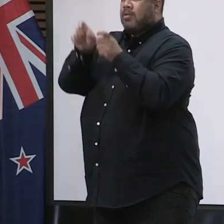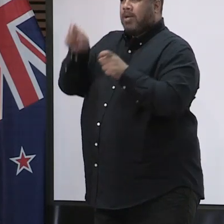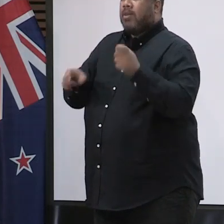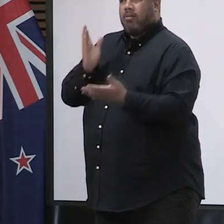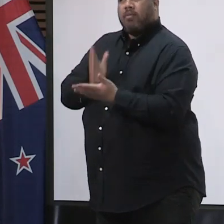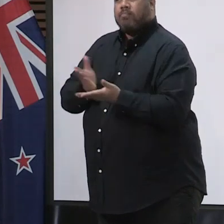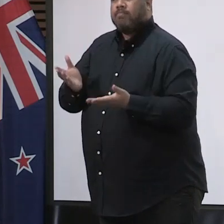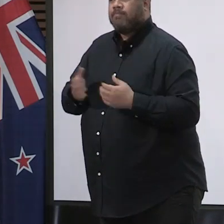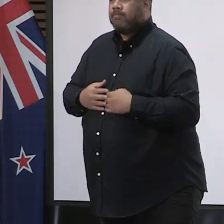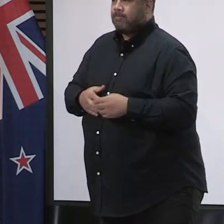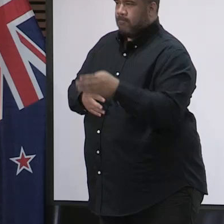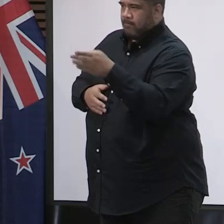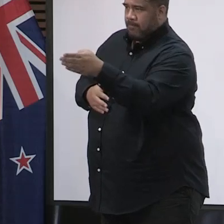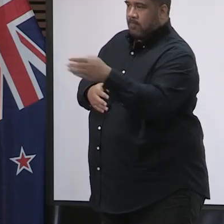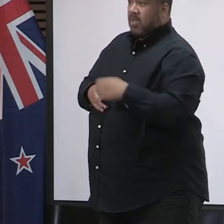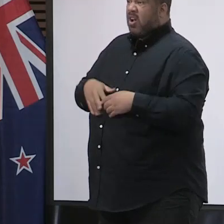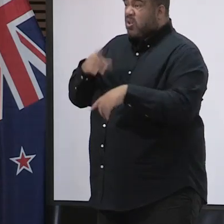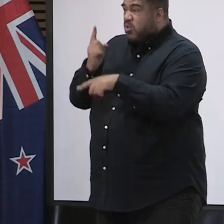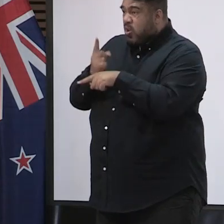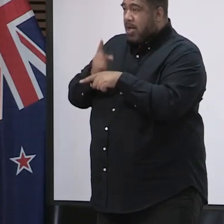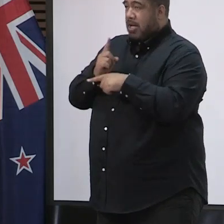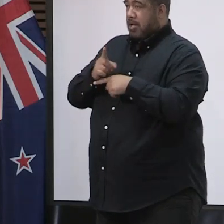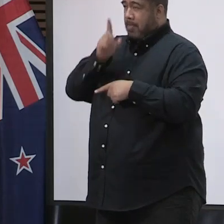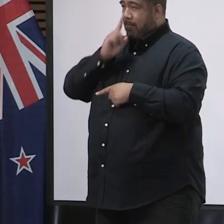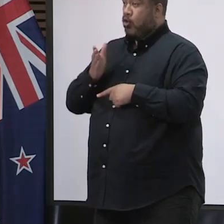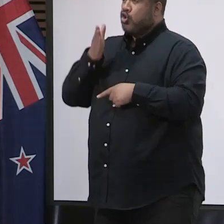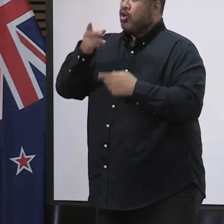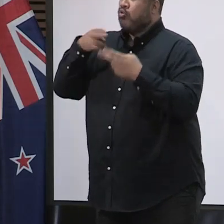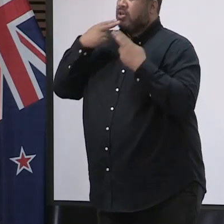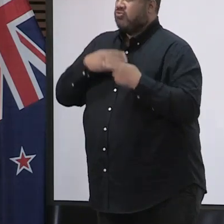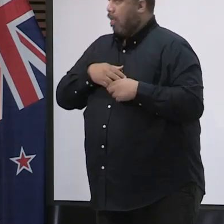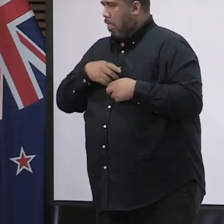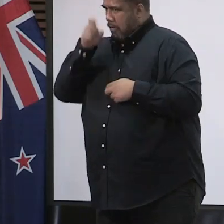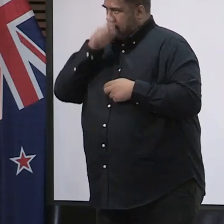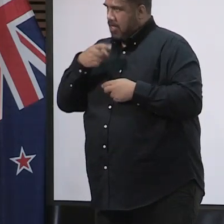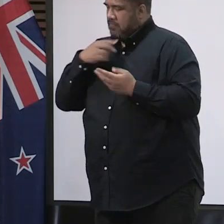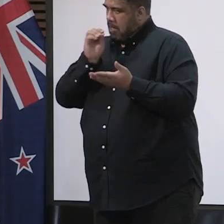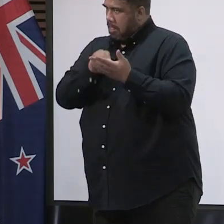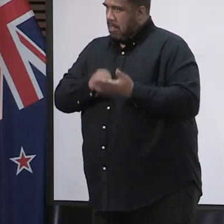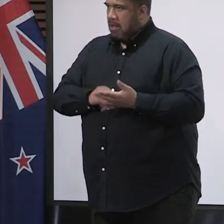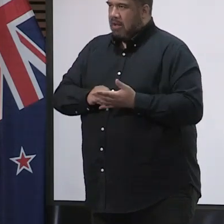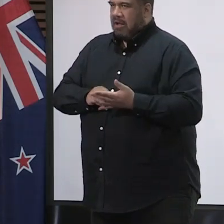option, and be, especially when the new functionalities